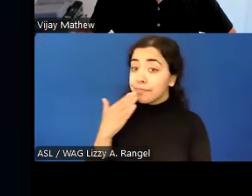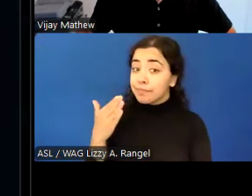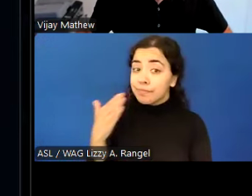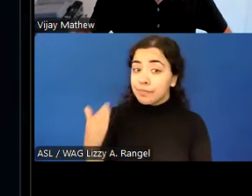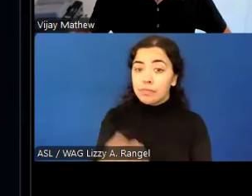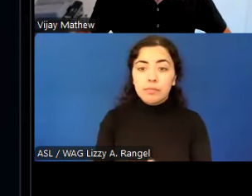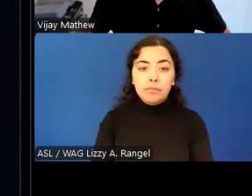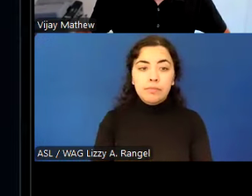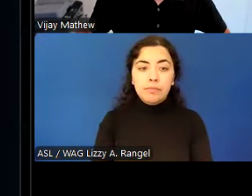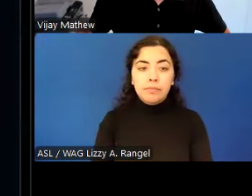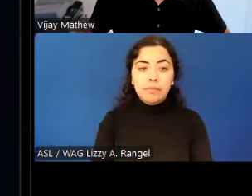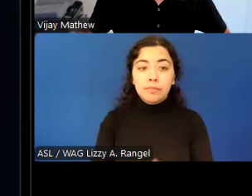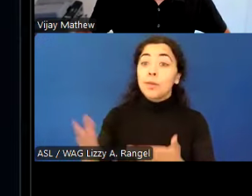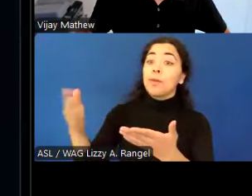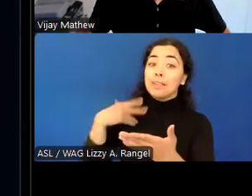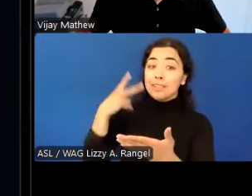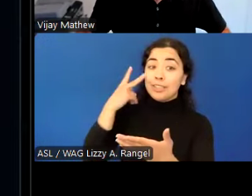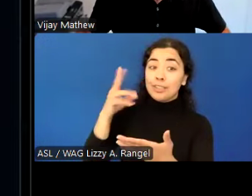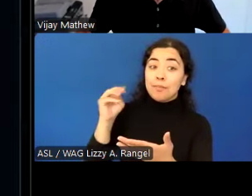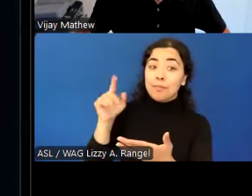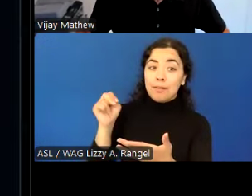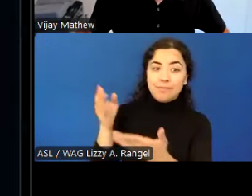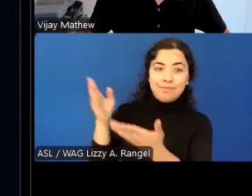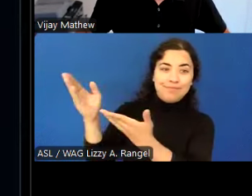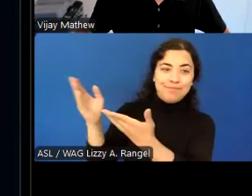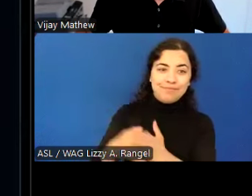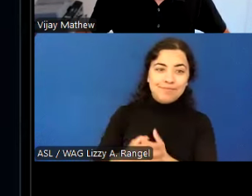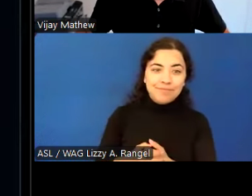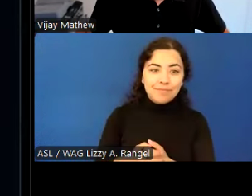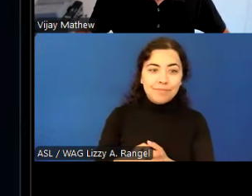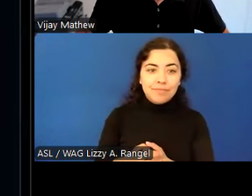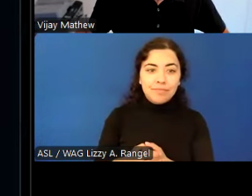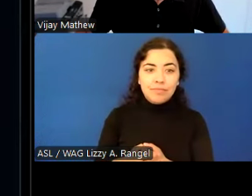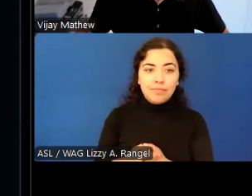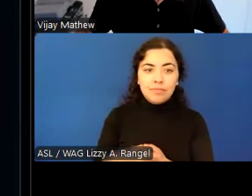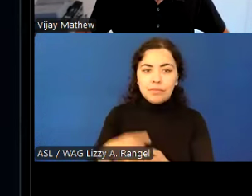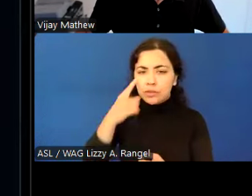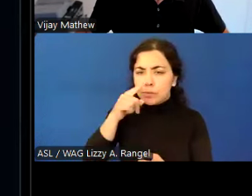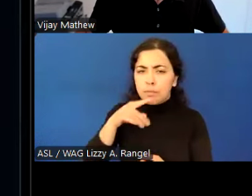Yes, and I see you Malcolm, there. And if you could mute your audio just in